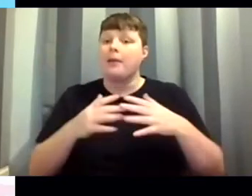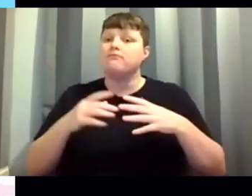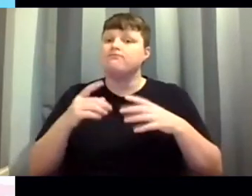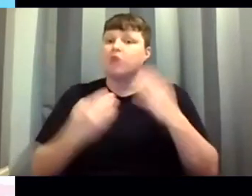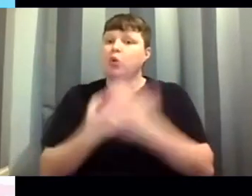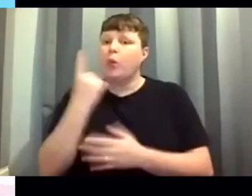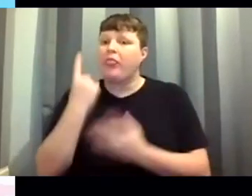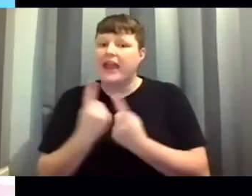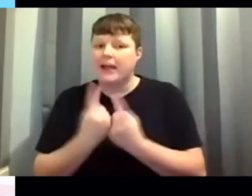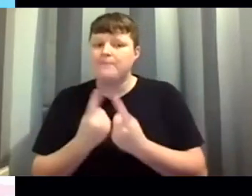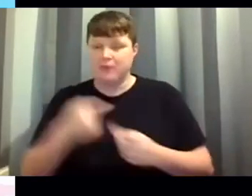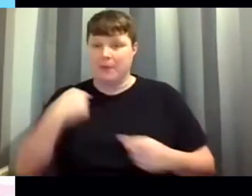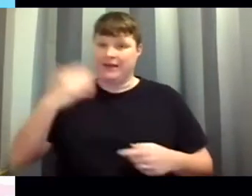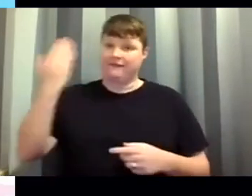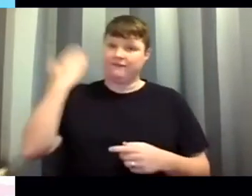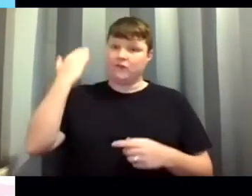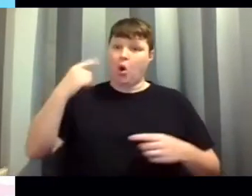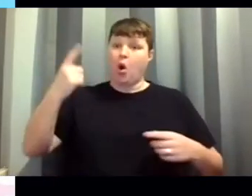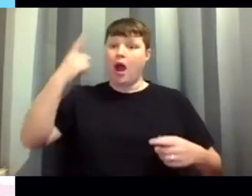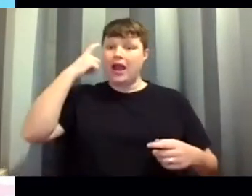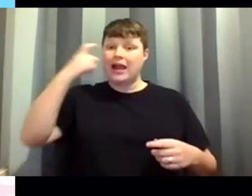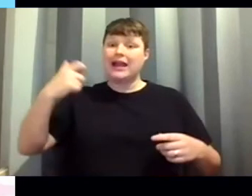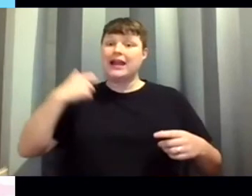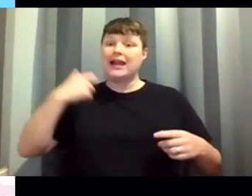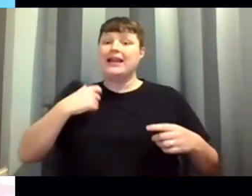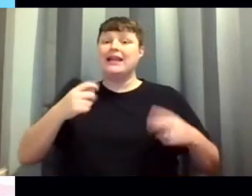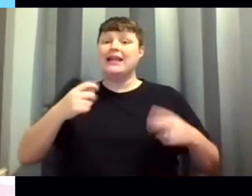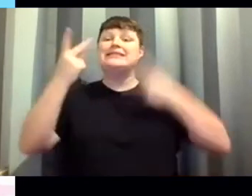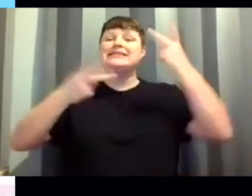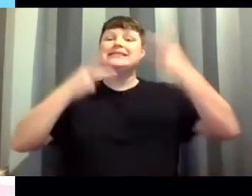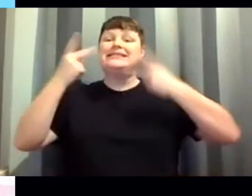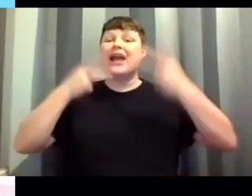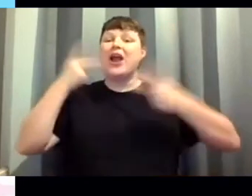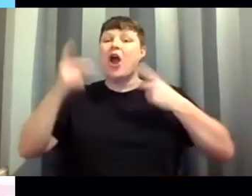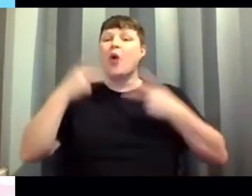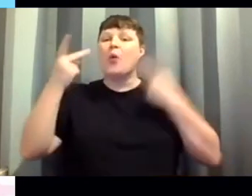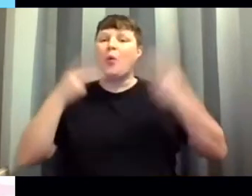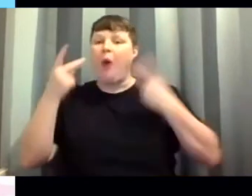that's given me the ability to modulate my voice through a really large range. And actually, that's